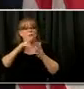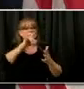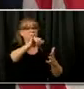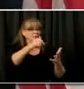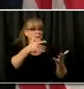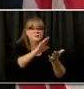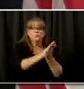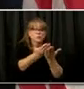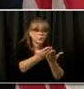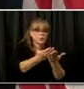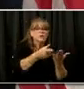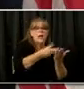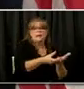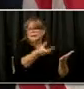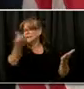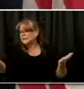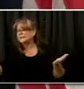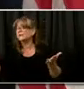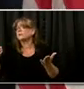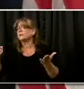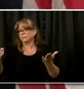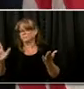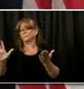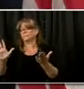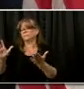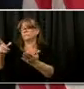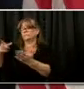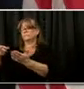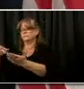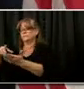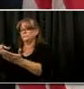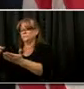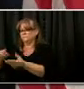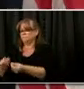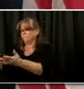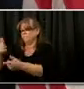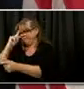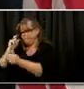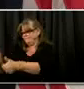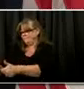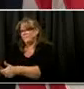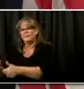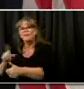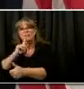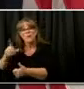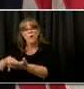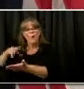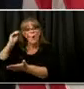are committed to homeschooling uh do so in a very rigorous and thoughtful way often with a national